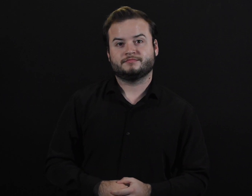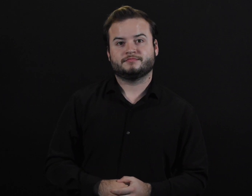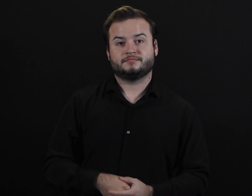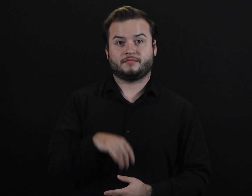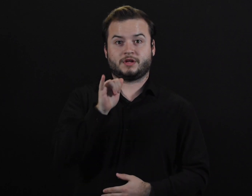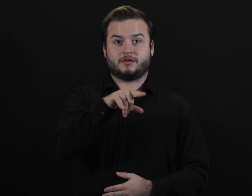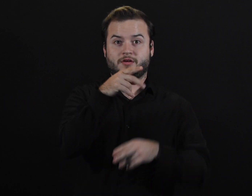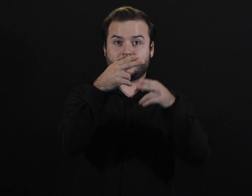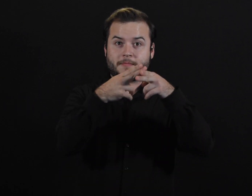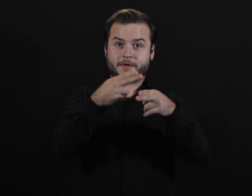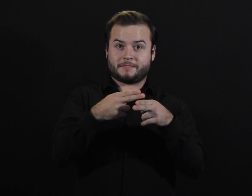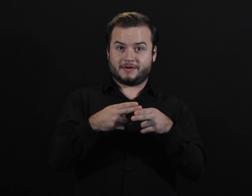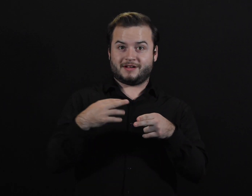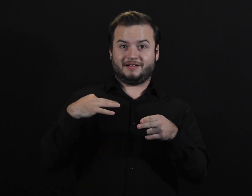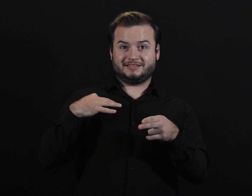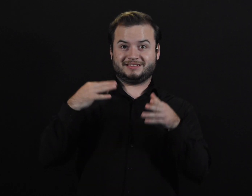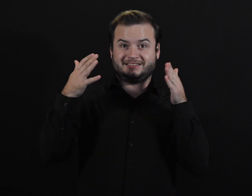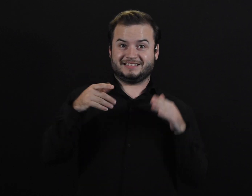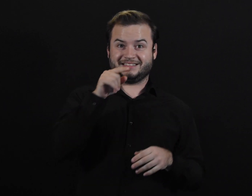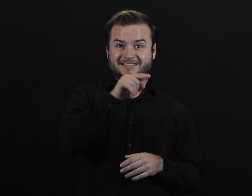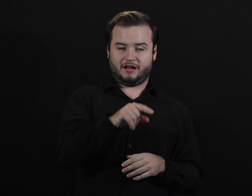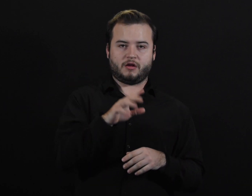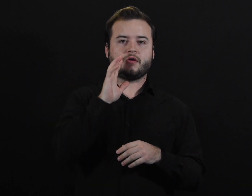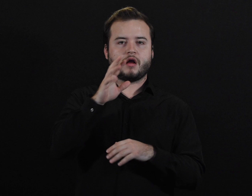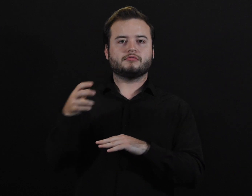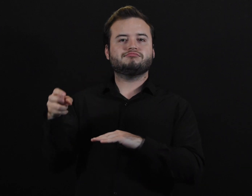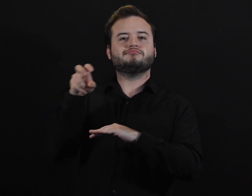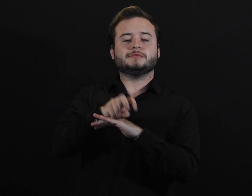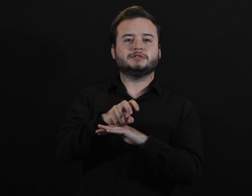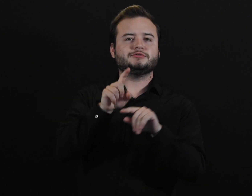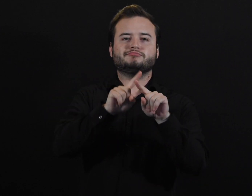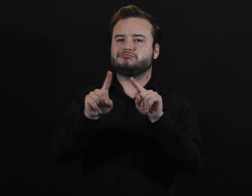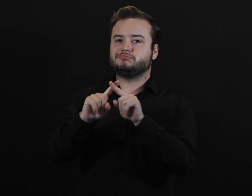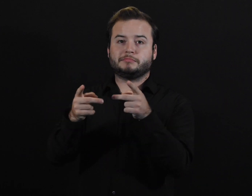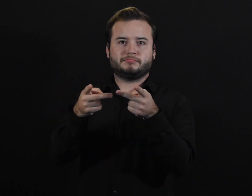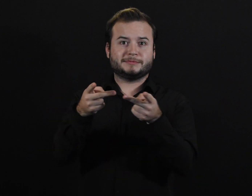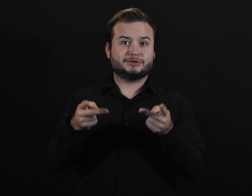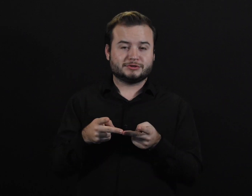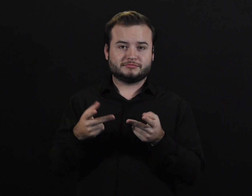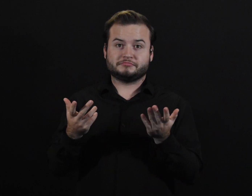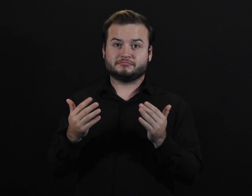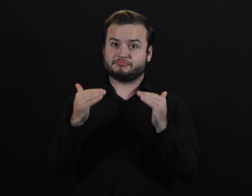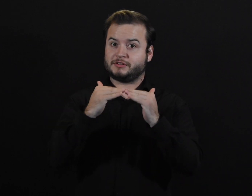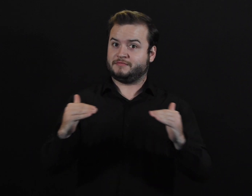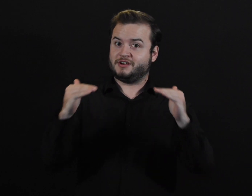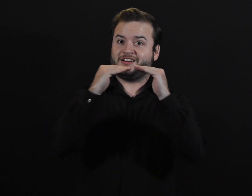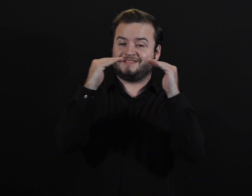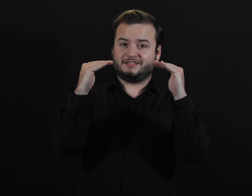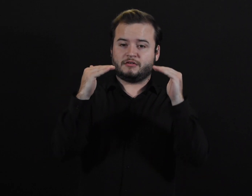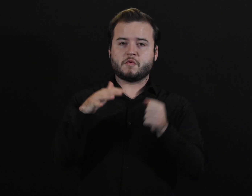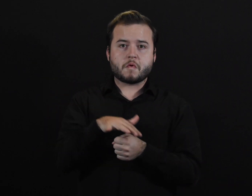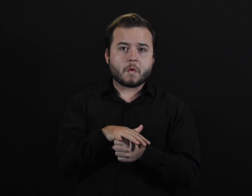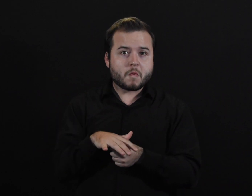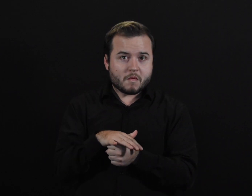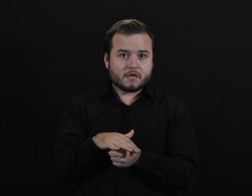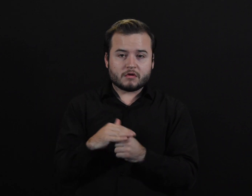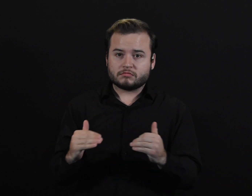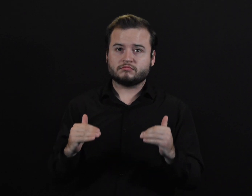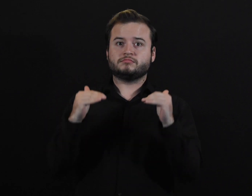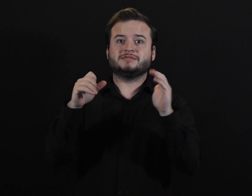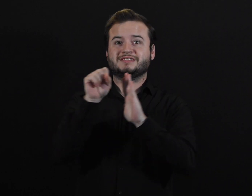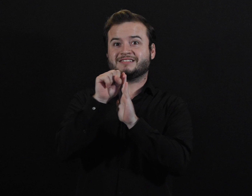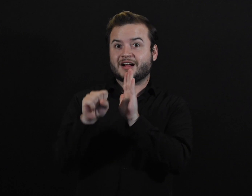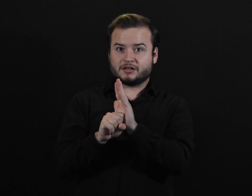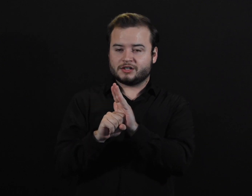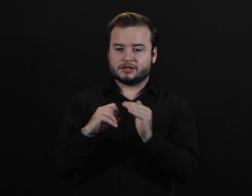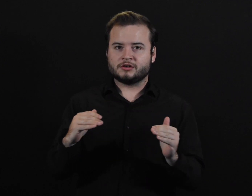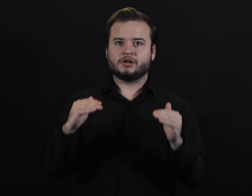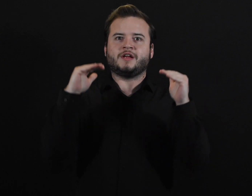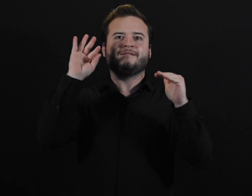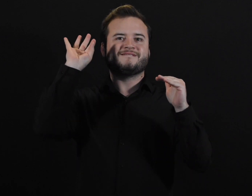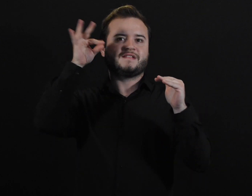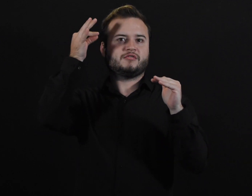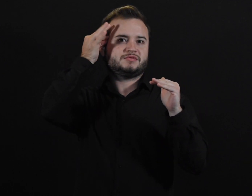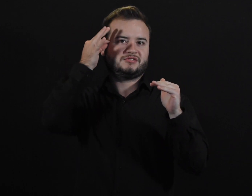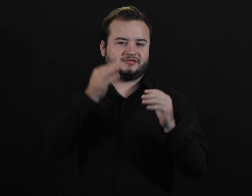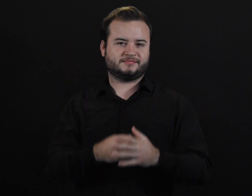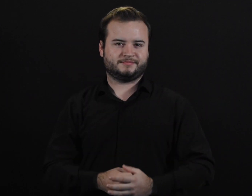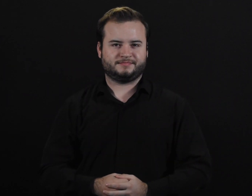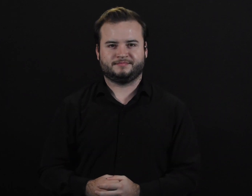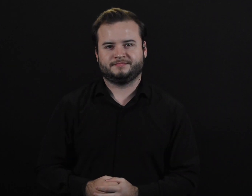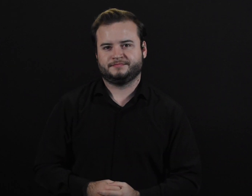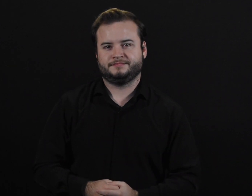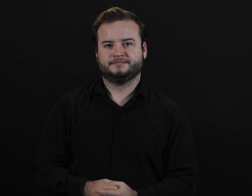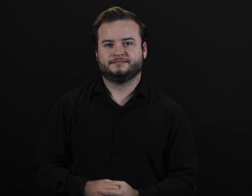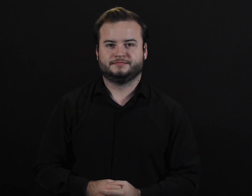Those candidates will be filling positions at the federal, state, and local levels.